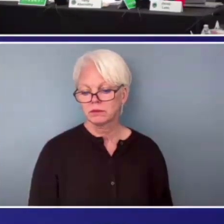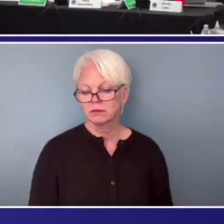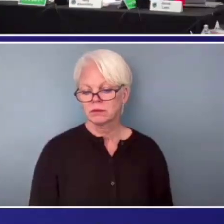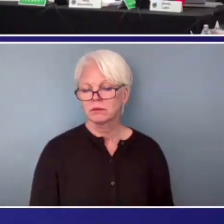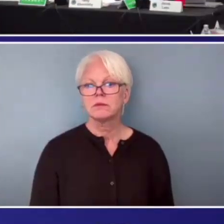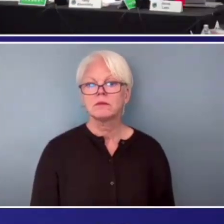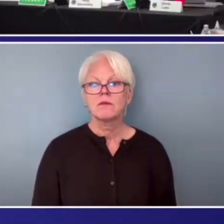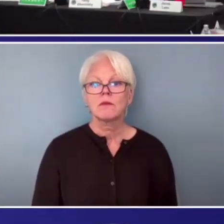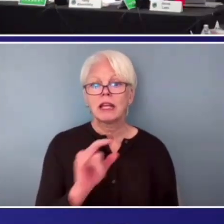Jeff, did you want to make a comment?